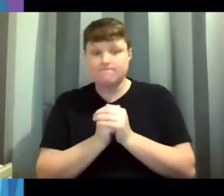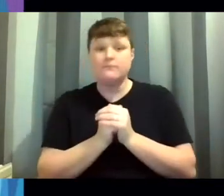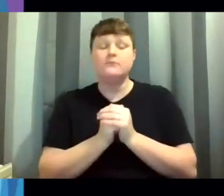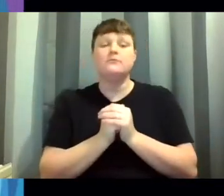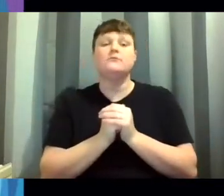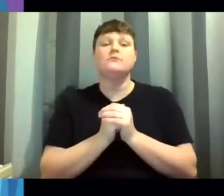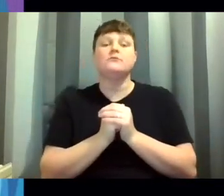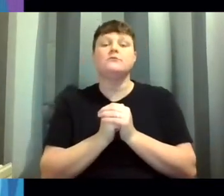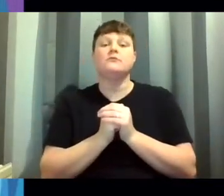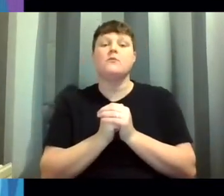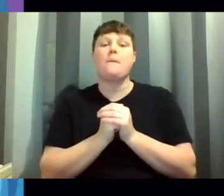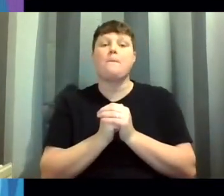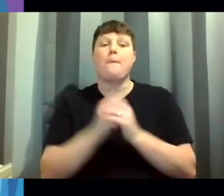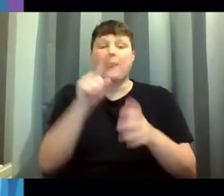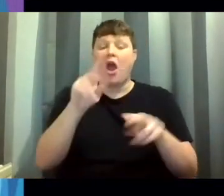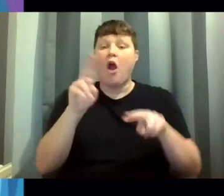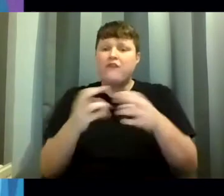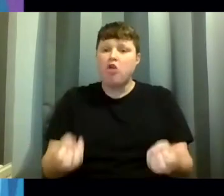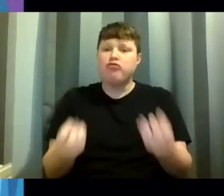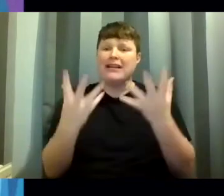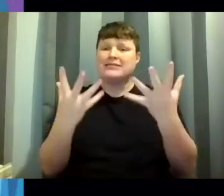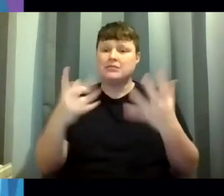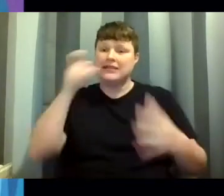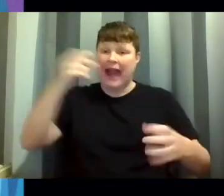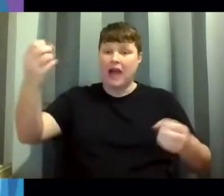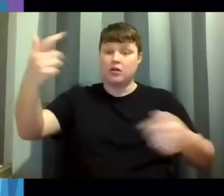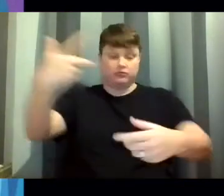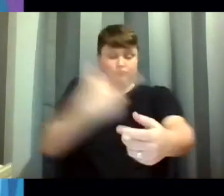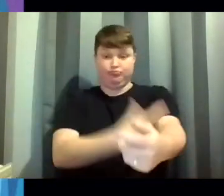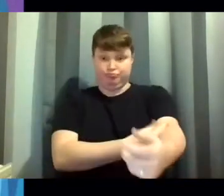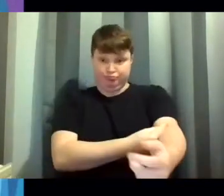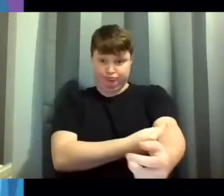for example, remove a tumour. What we do here is we inject the patient with a dye.